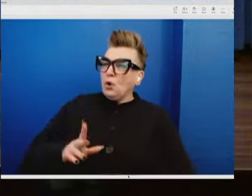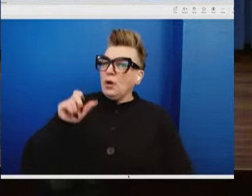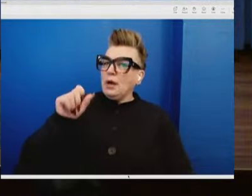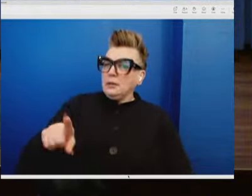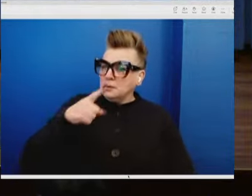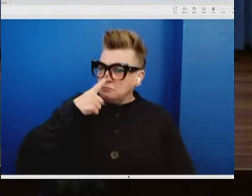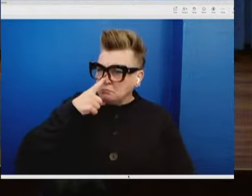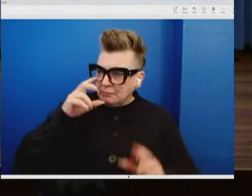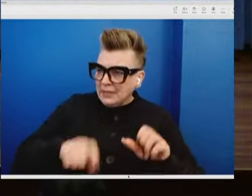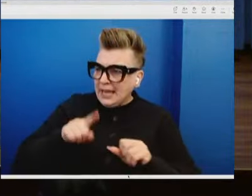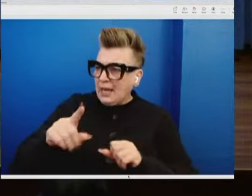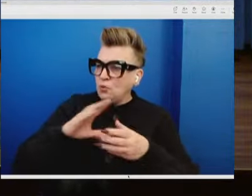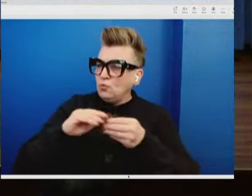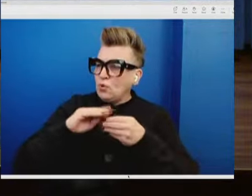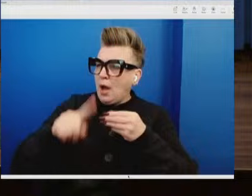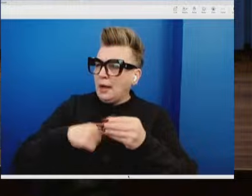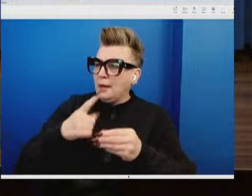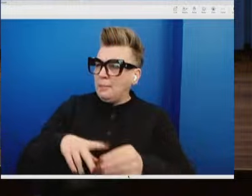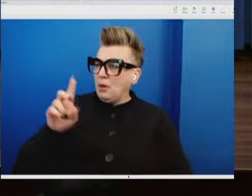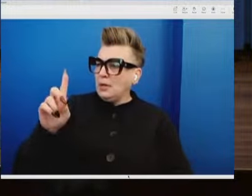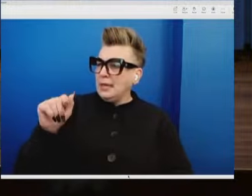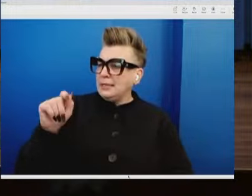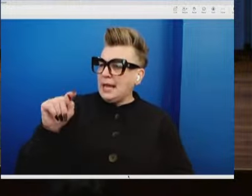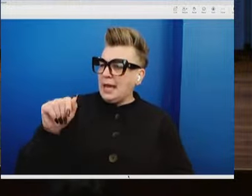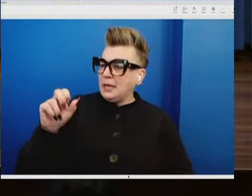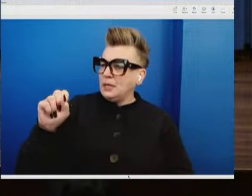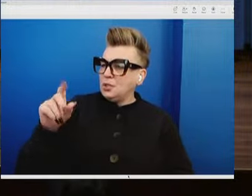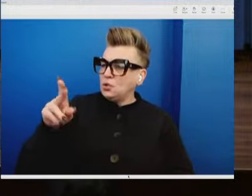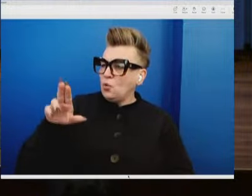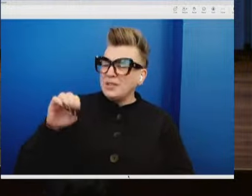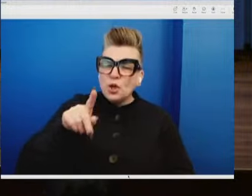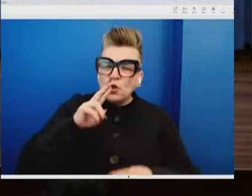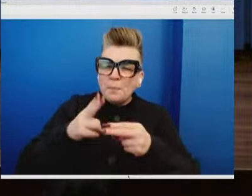kind of the system you mentioned where people kind of put in their payroll information. How